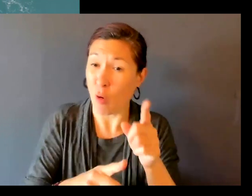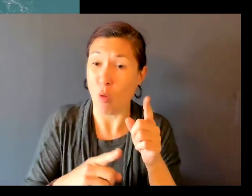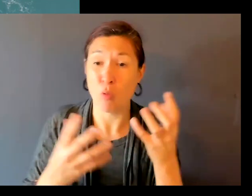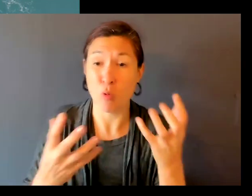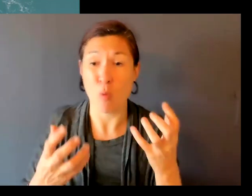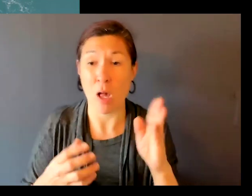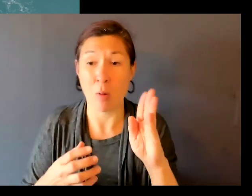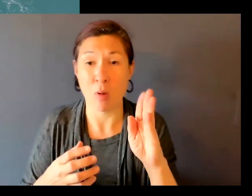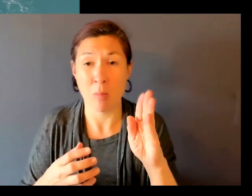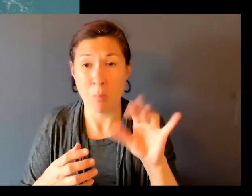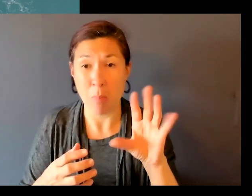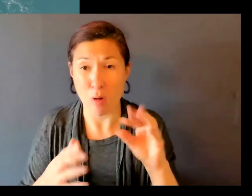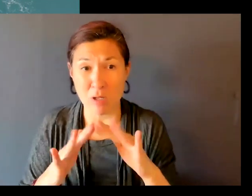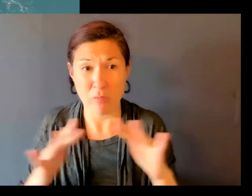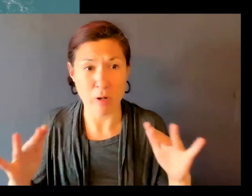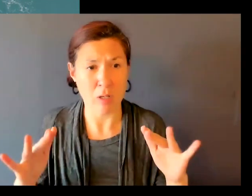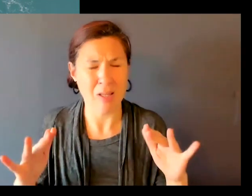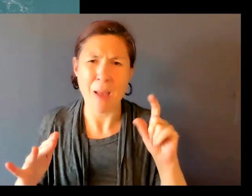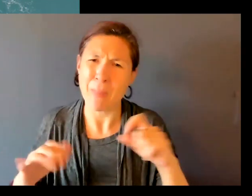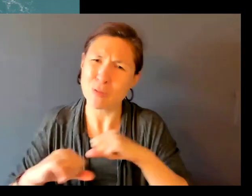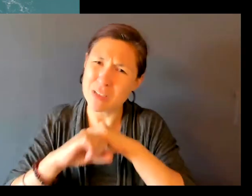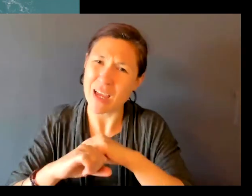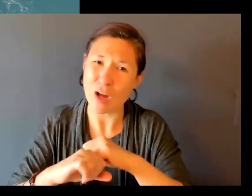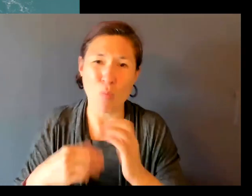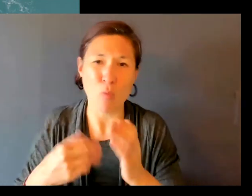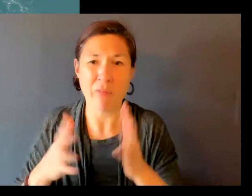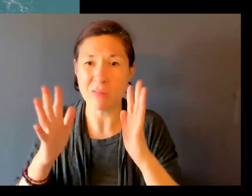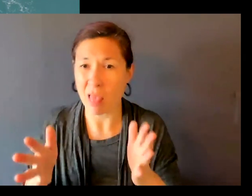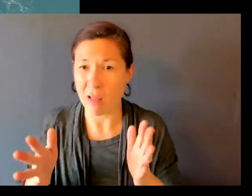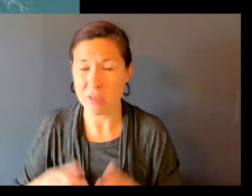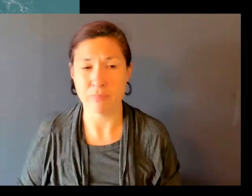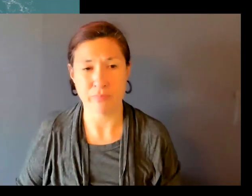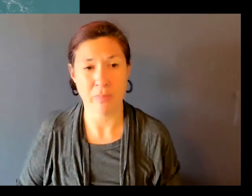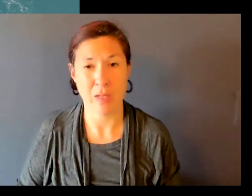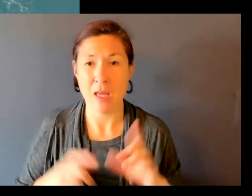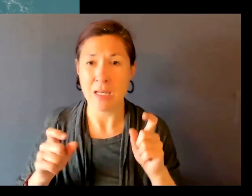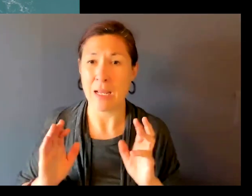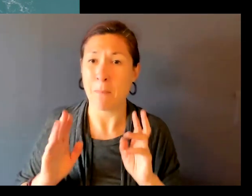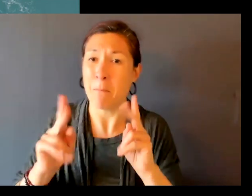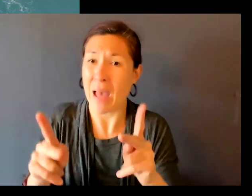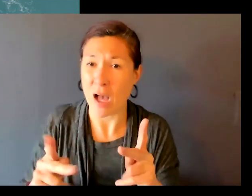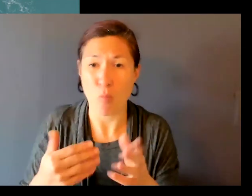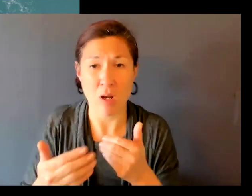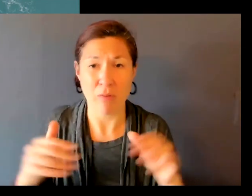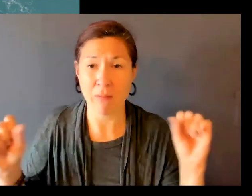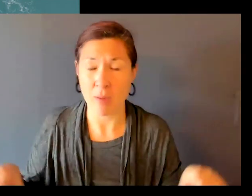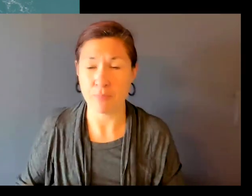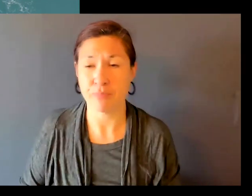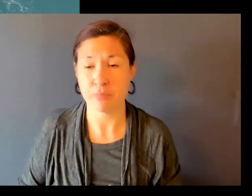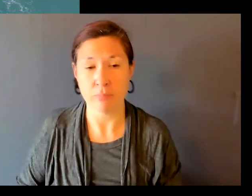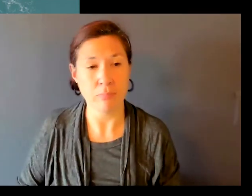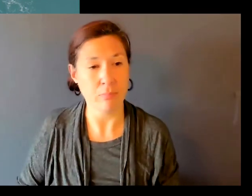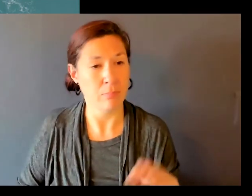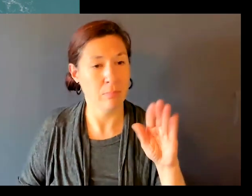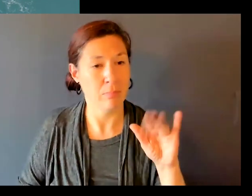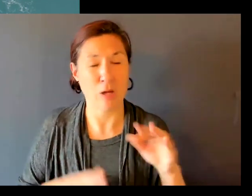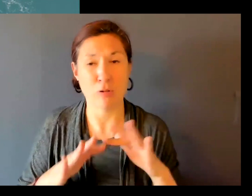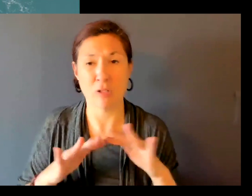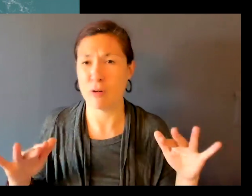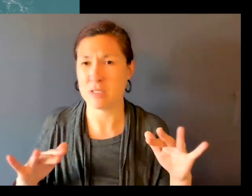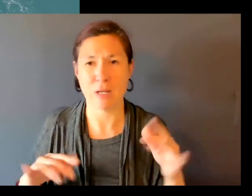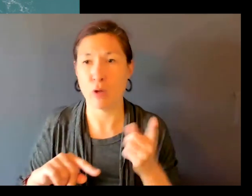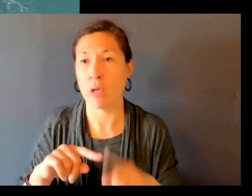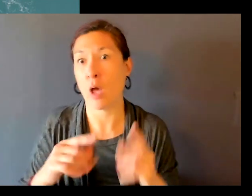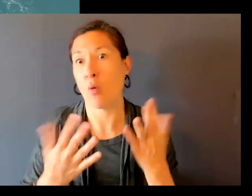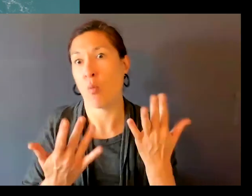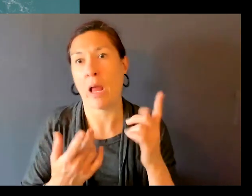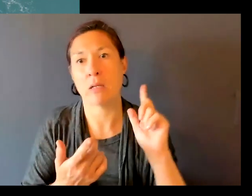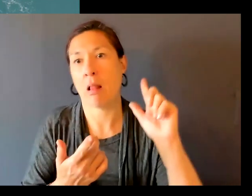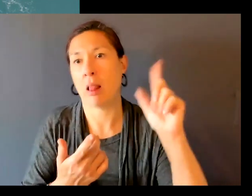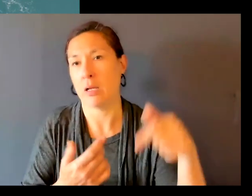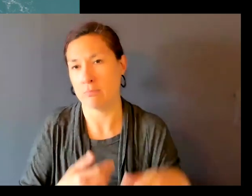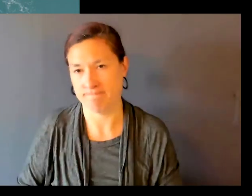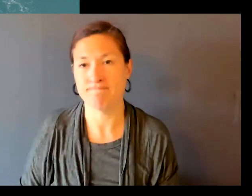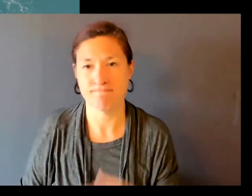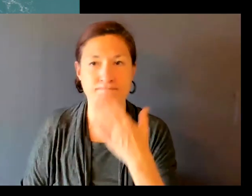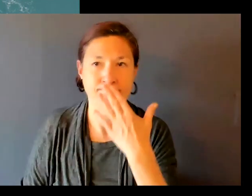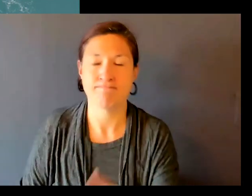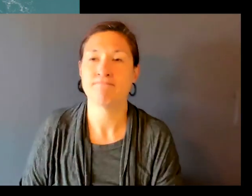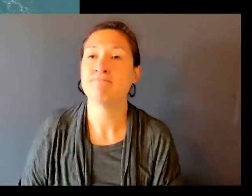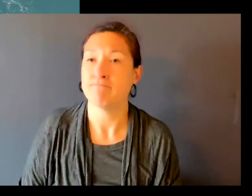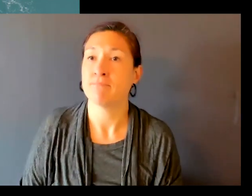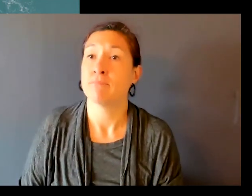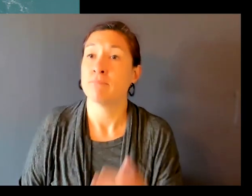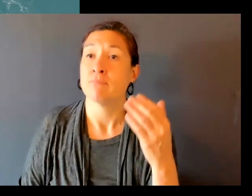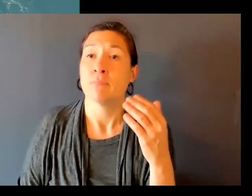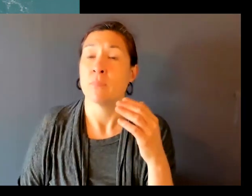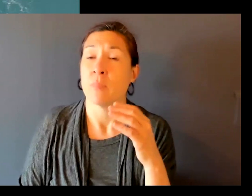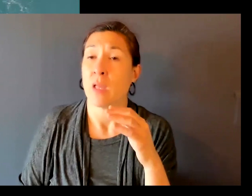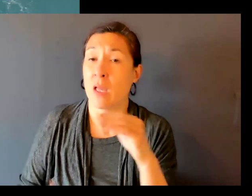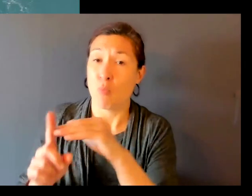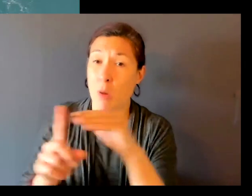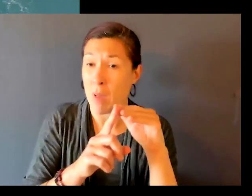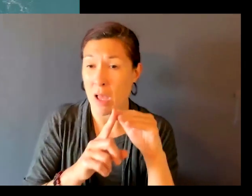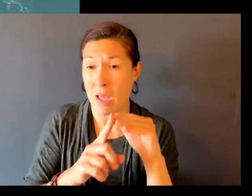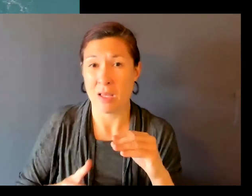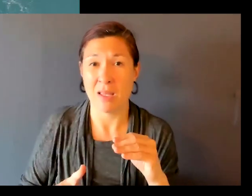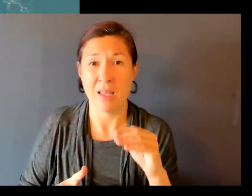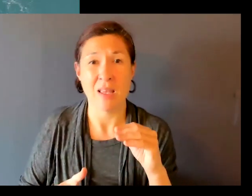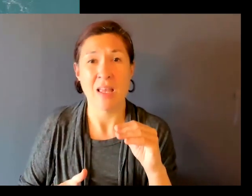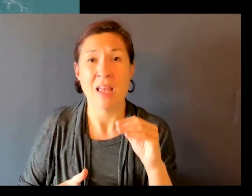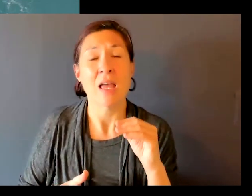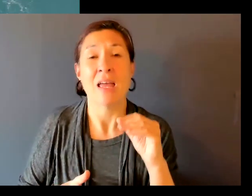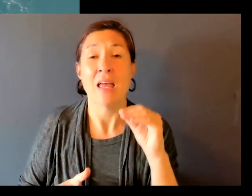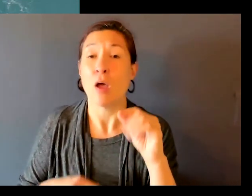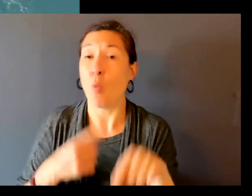Uhm, the other big thing about biodiversity is the pine barons, we are losing biodiversity there from people, again, citing solar, and also removing, uhm, Earth and sand. So, I'm hoping that the Commonwealth will address that.